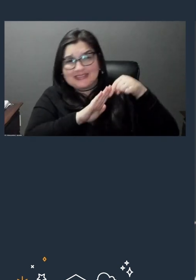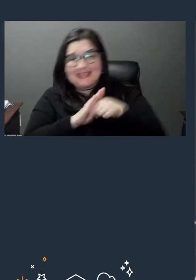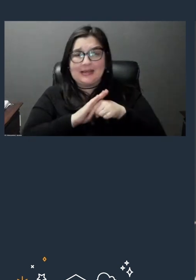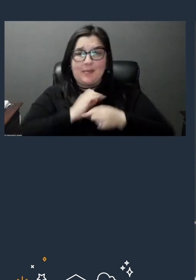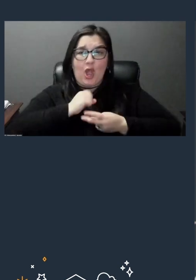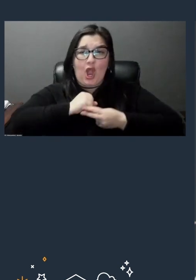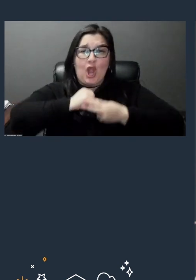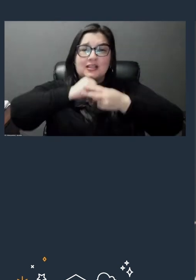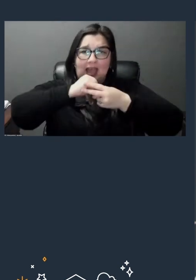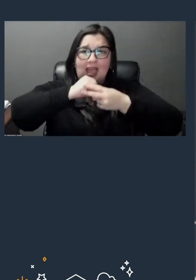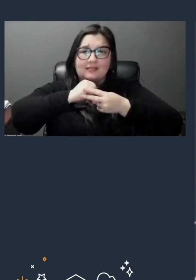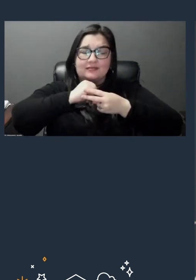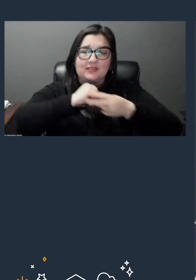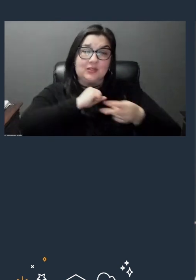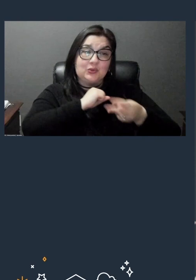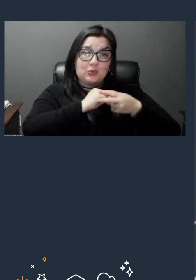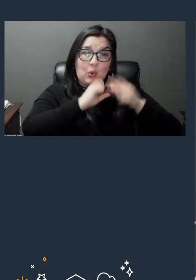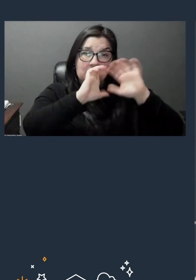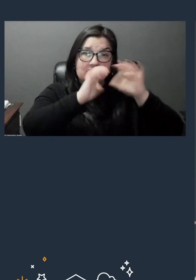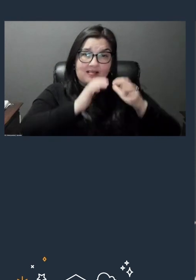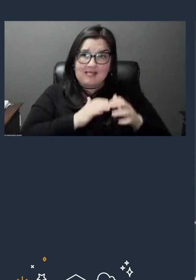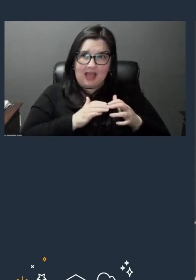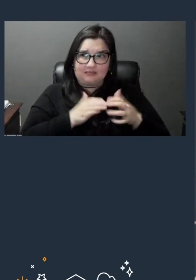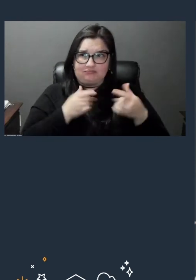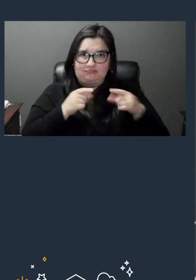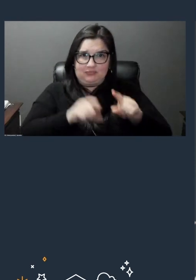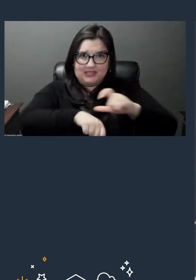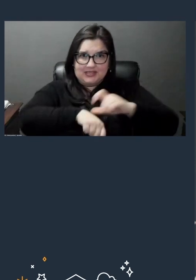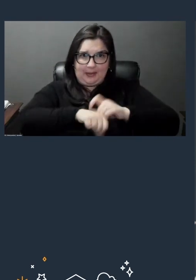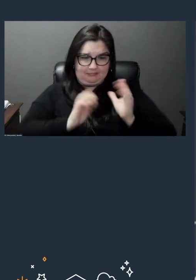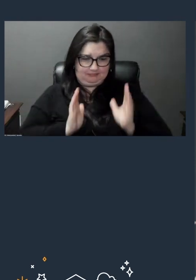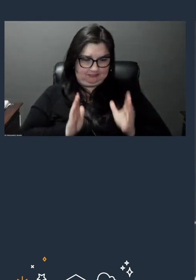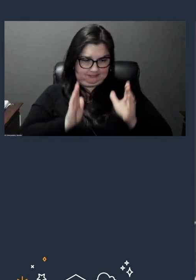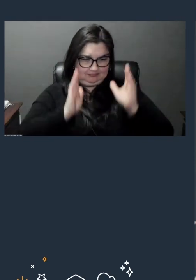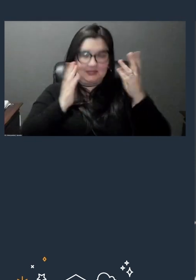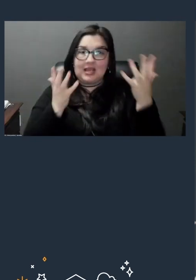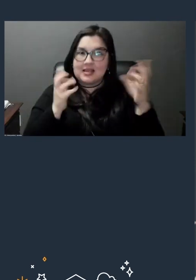within a given period of time. And then they can pull that into EC2